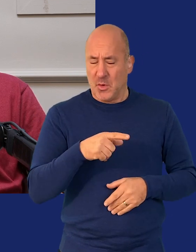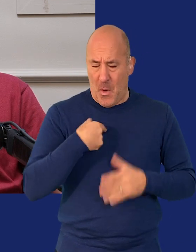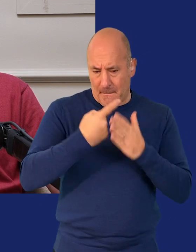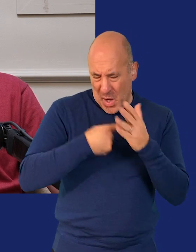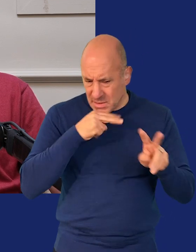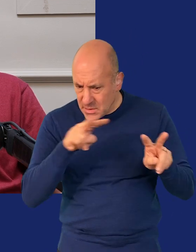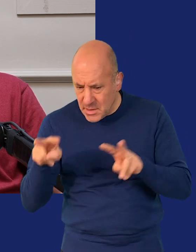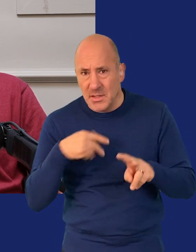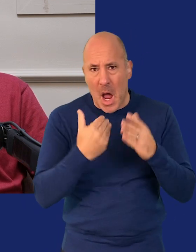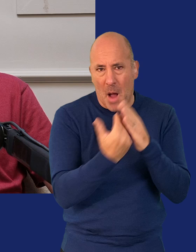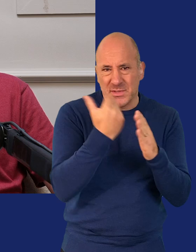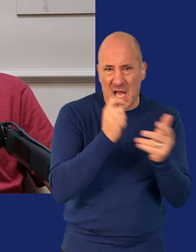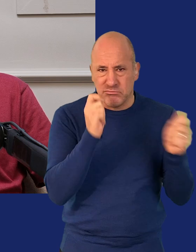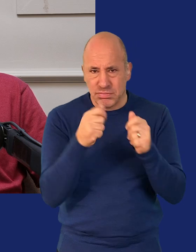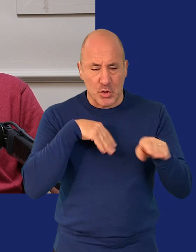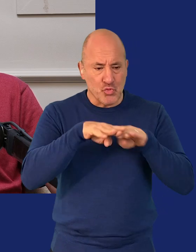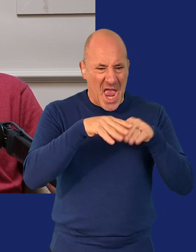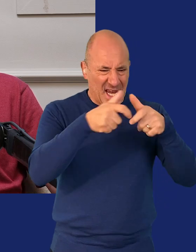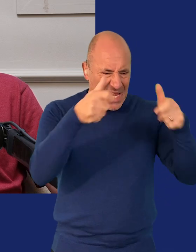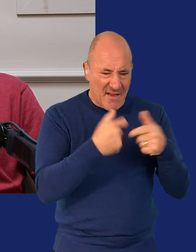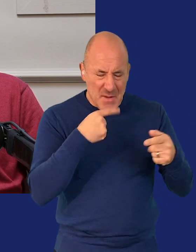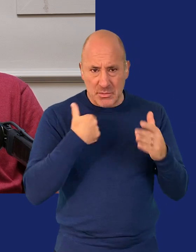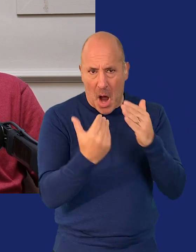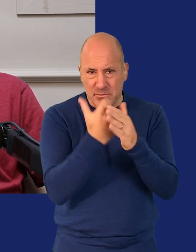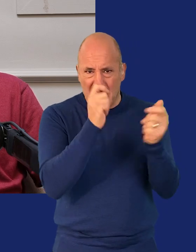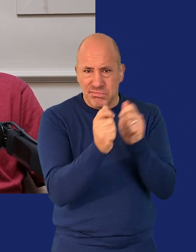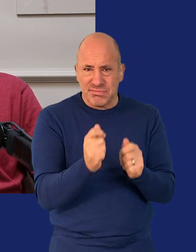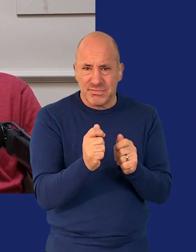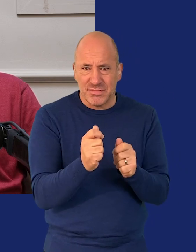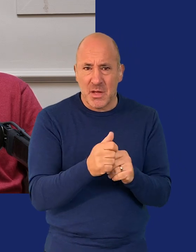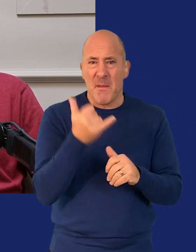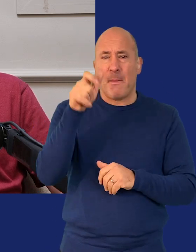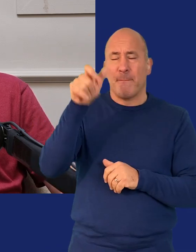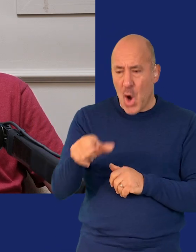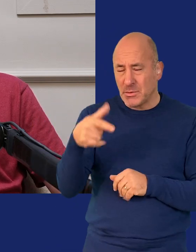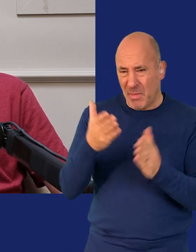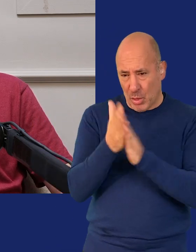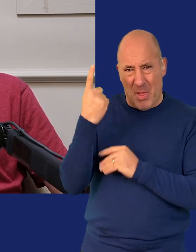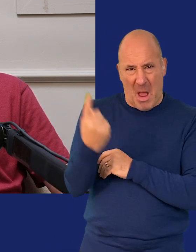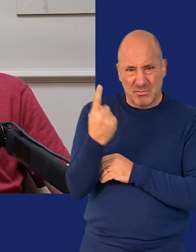I've updated my training pack. Um, and then maybe get somebody with a living experience to come and then